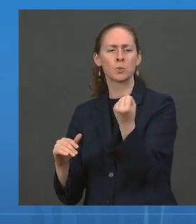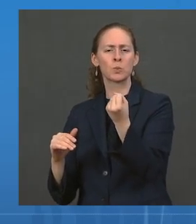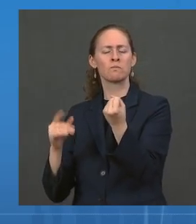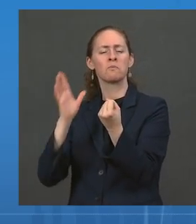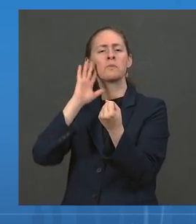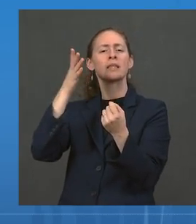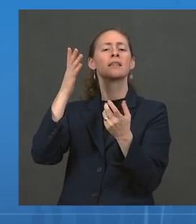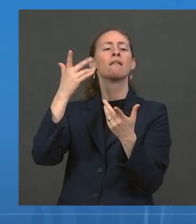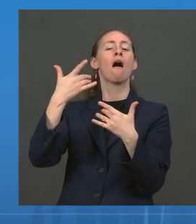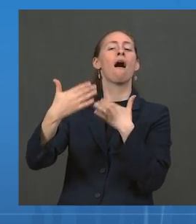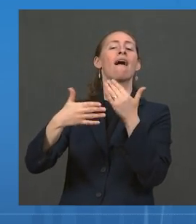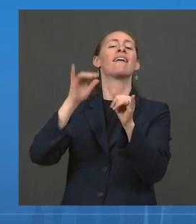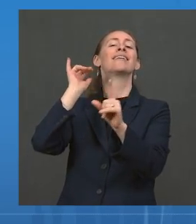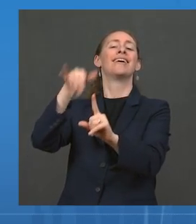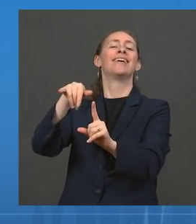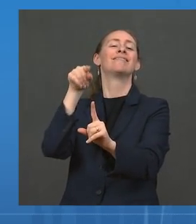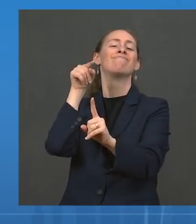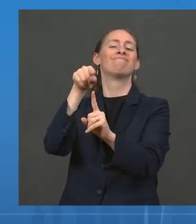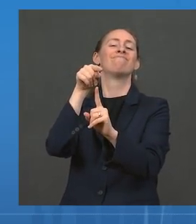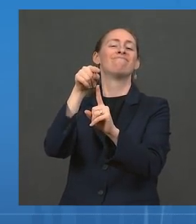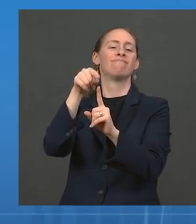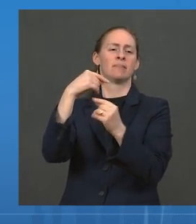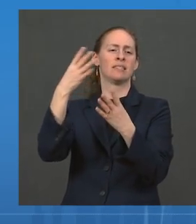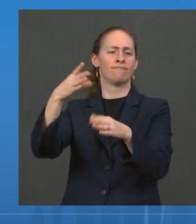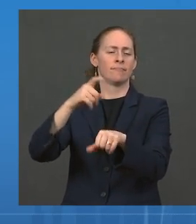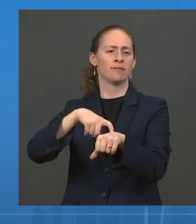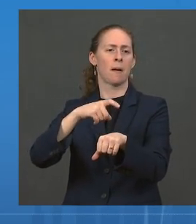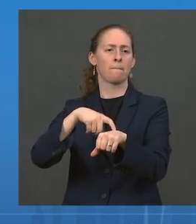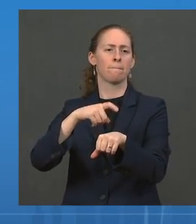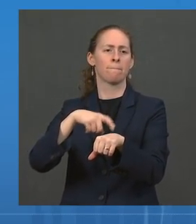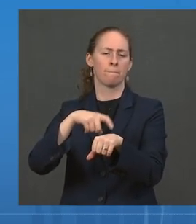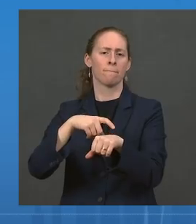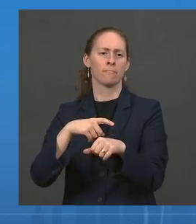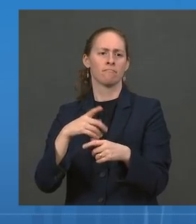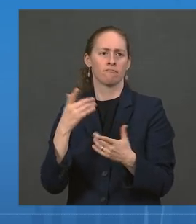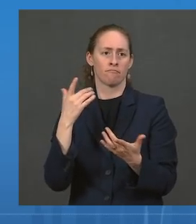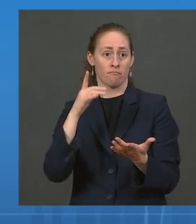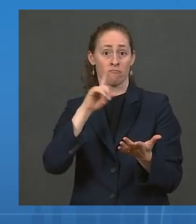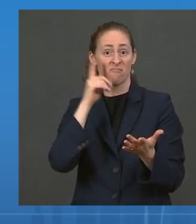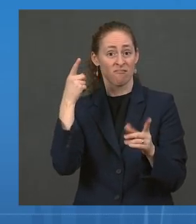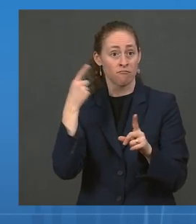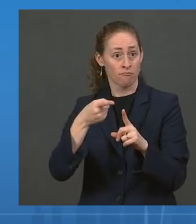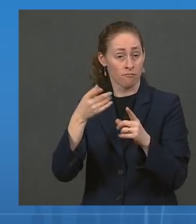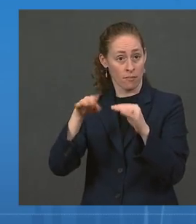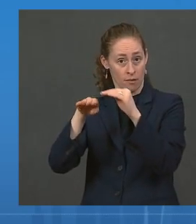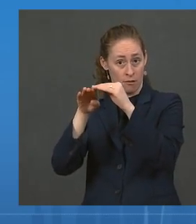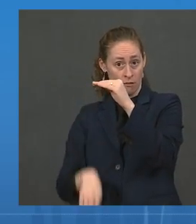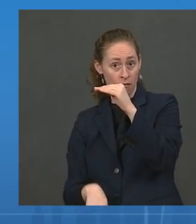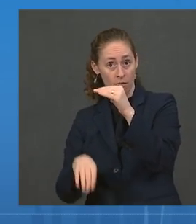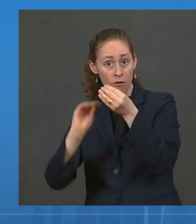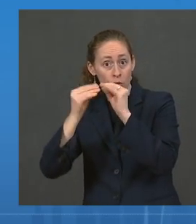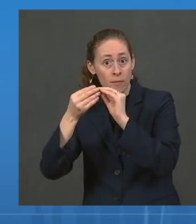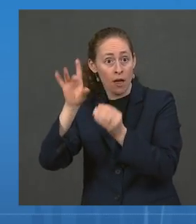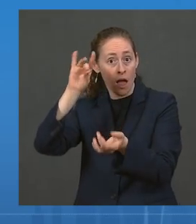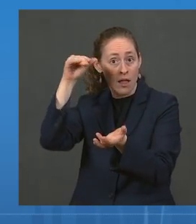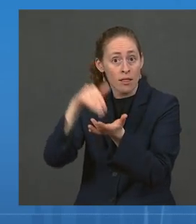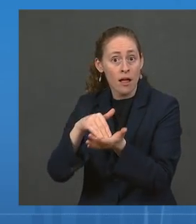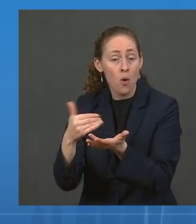far lower than 80,000 new infections per day, and it's far, far lower than a thousand deaths per day